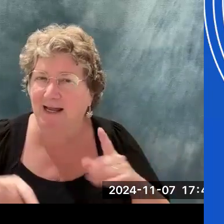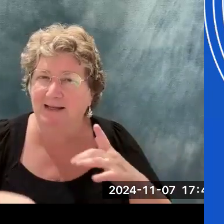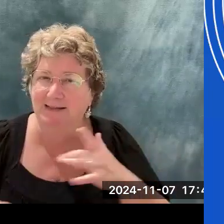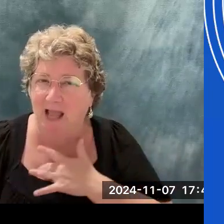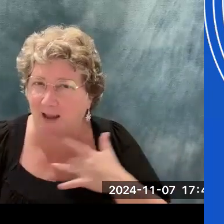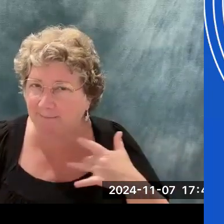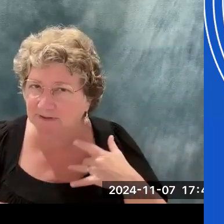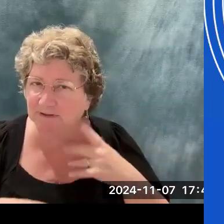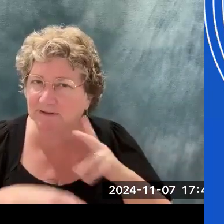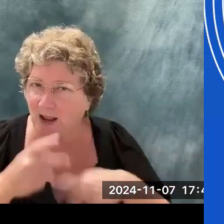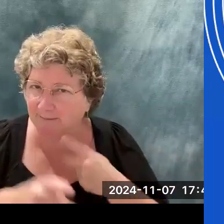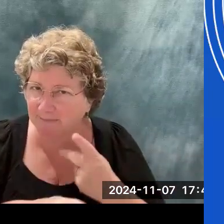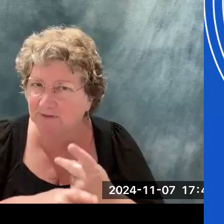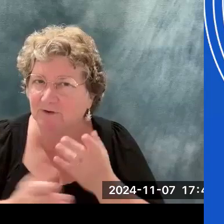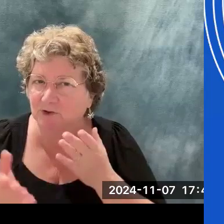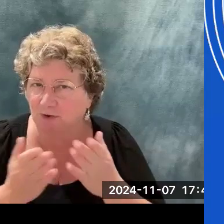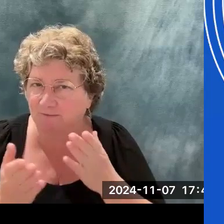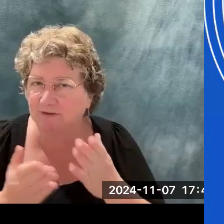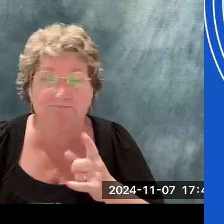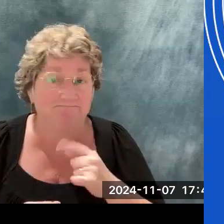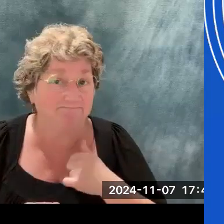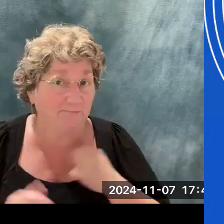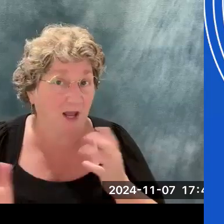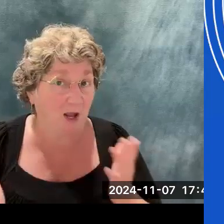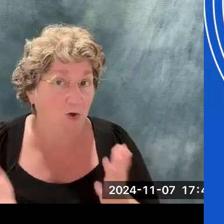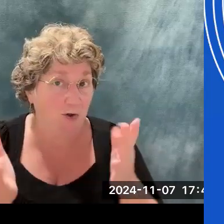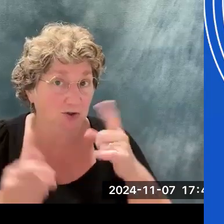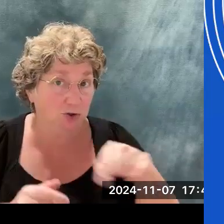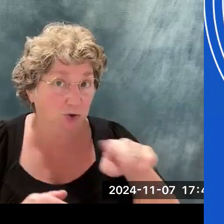a look at this if you or someone you know is in need of mental health services.